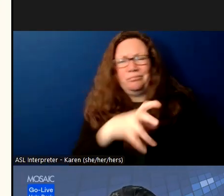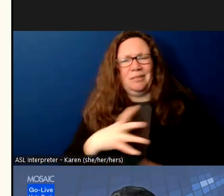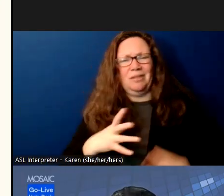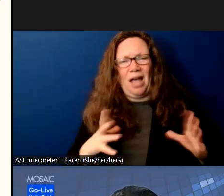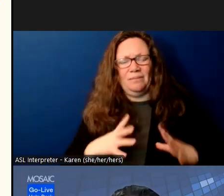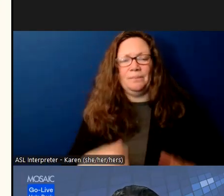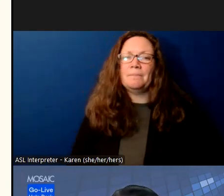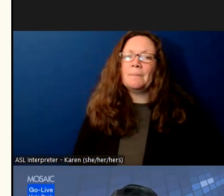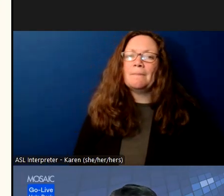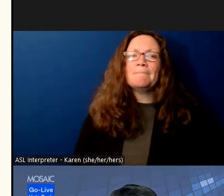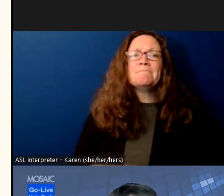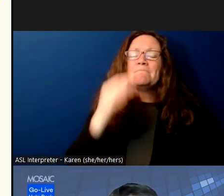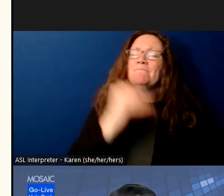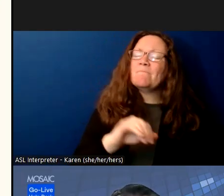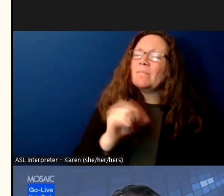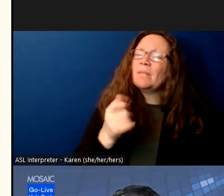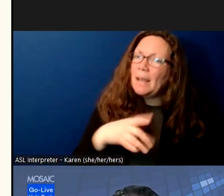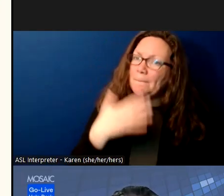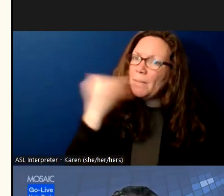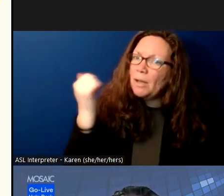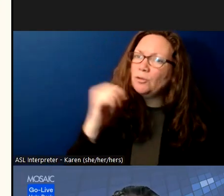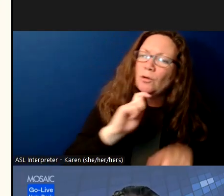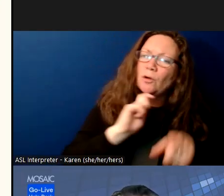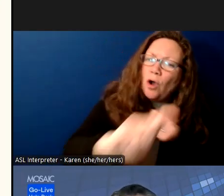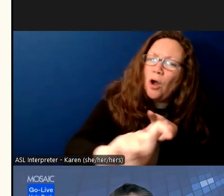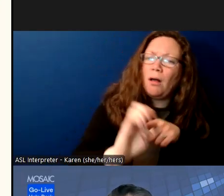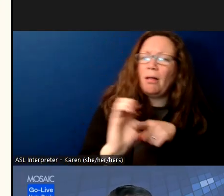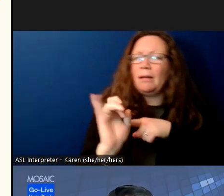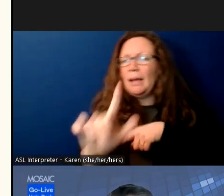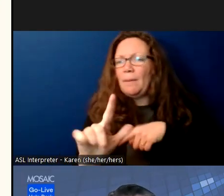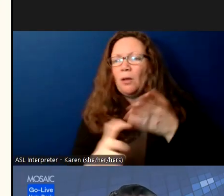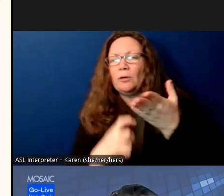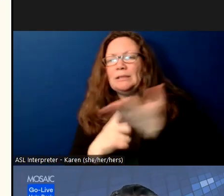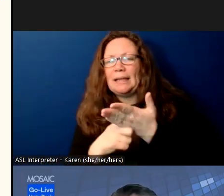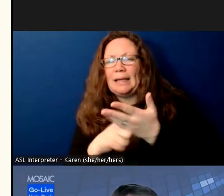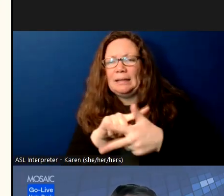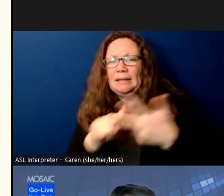email or submit a ticket? We strongly recommend that you submit a ticket